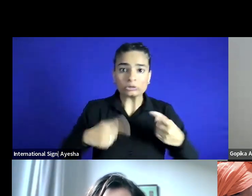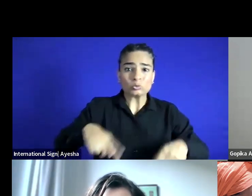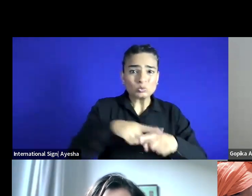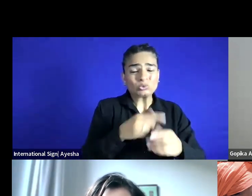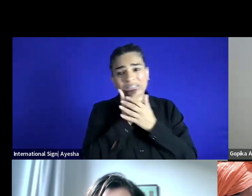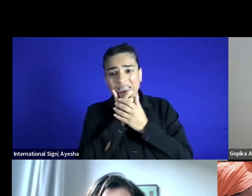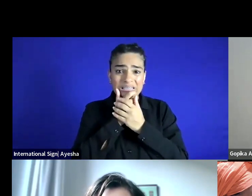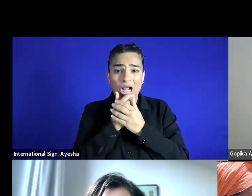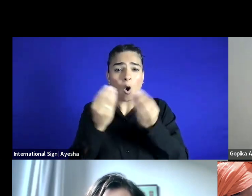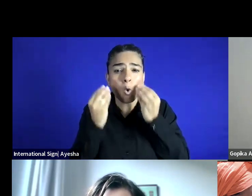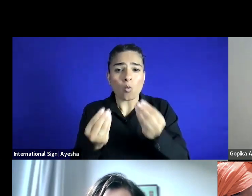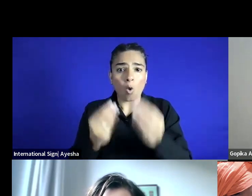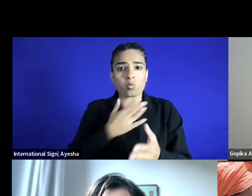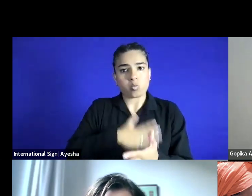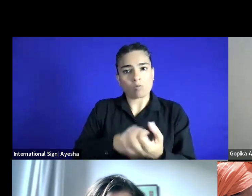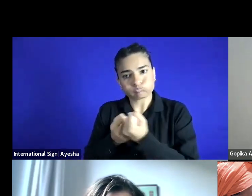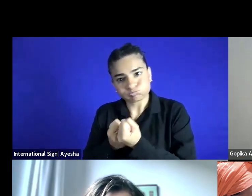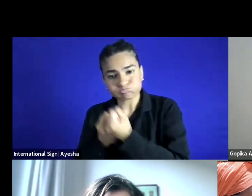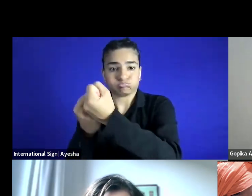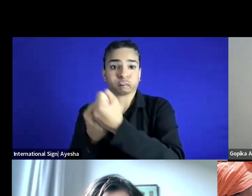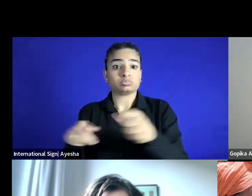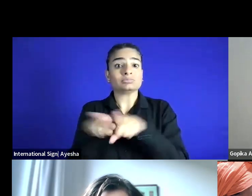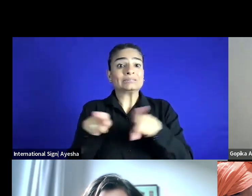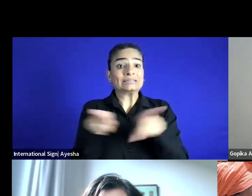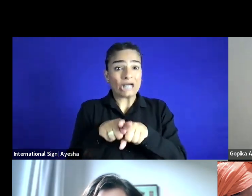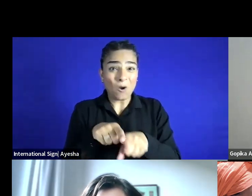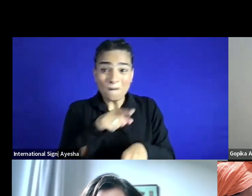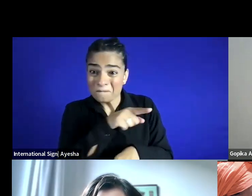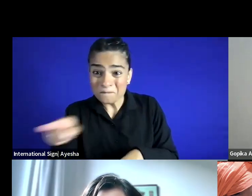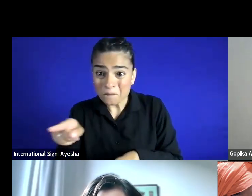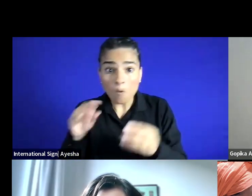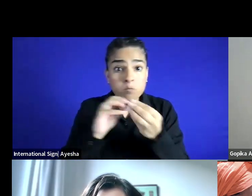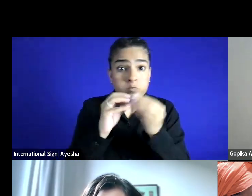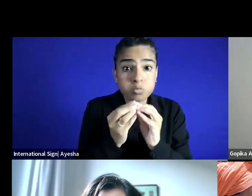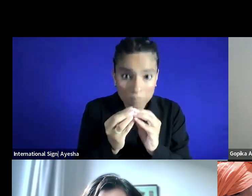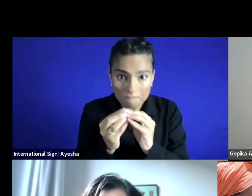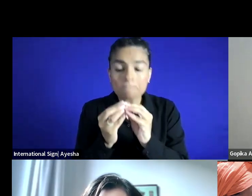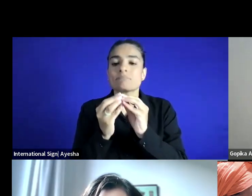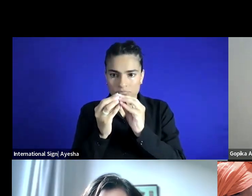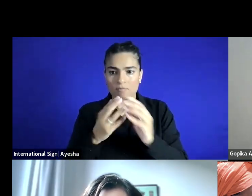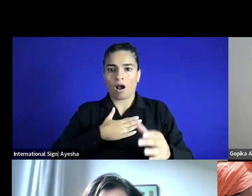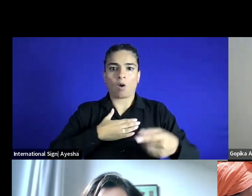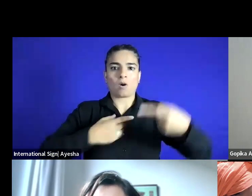But also that all those issues are also part of our political agenda at the forum and the program, as the,